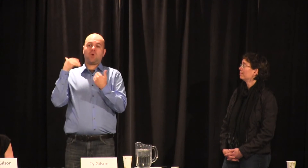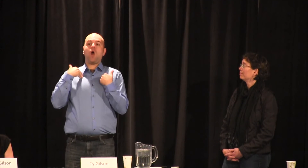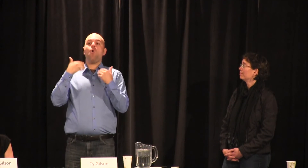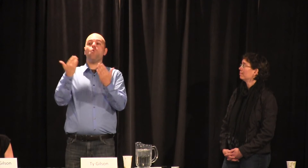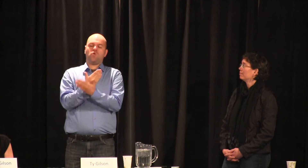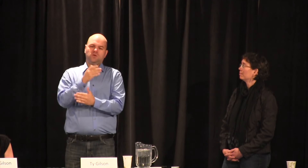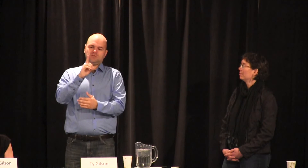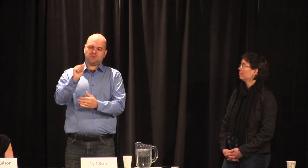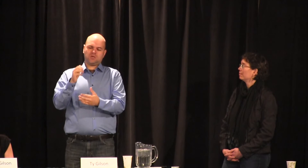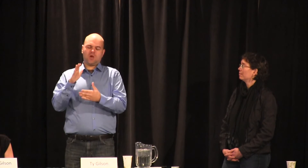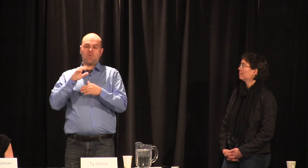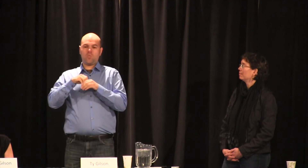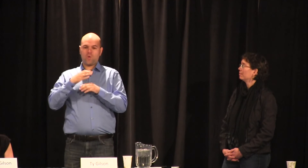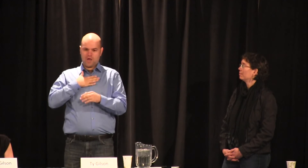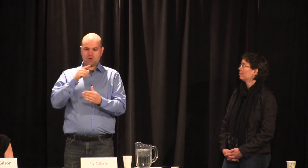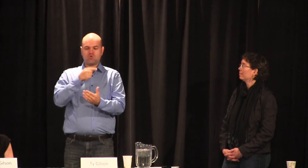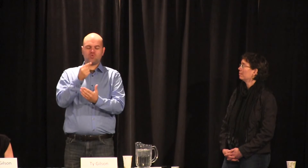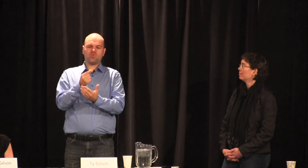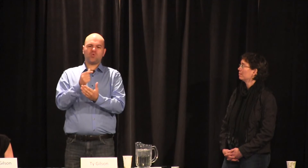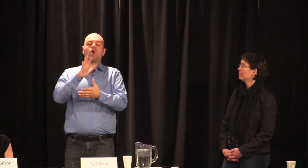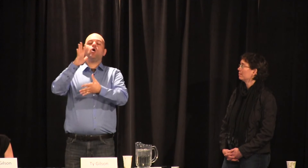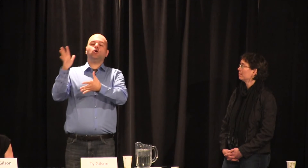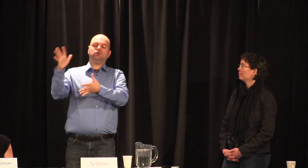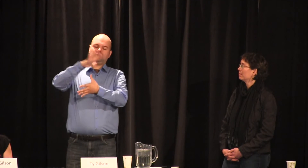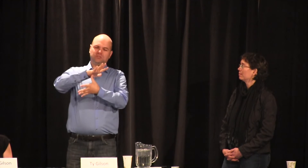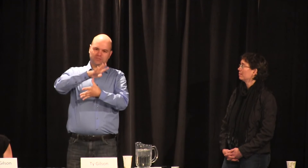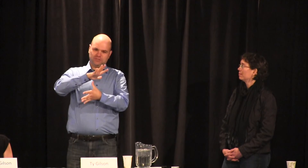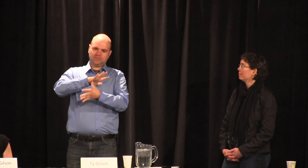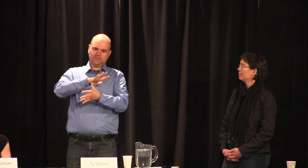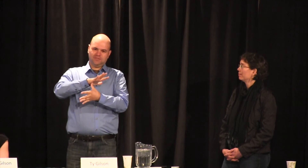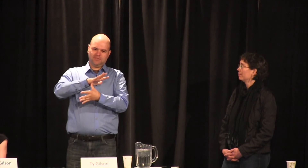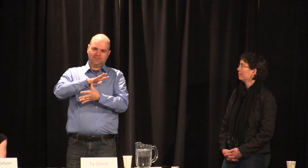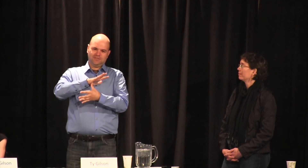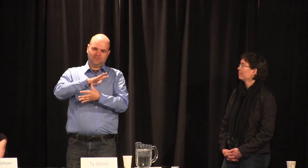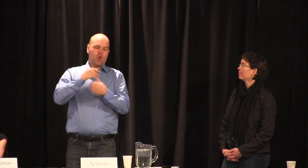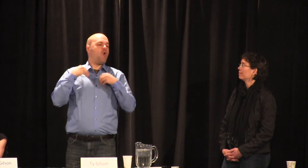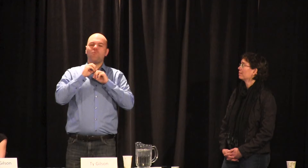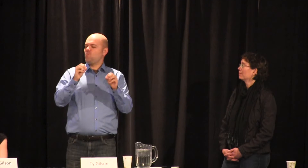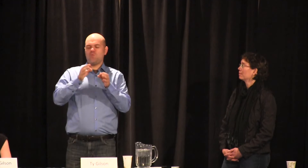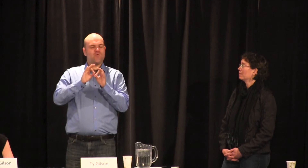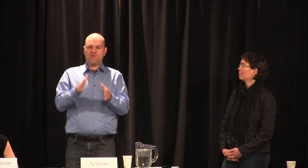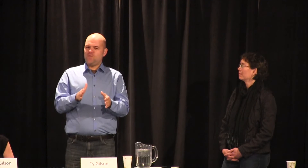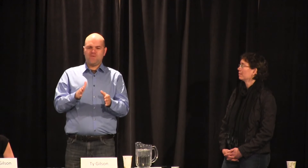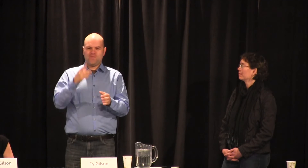because there had been a new disability services person, and then finally in my senior year,